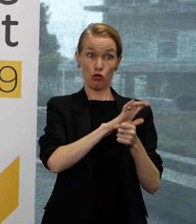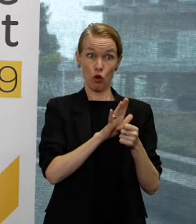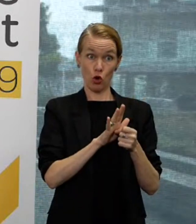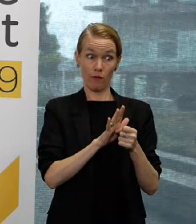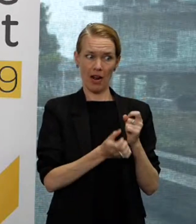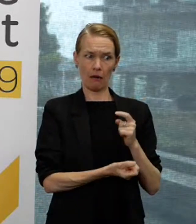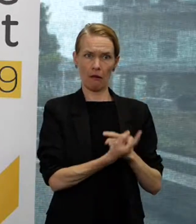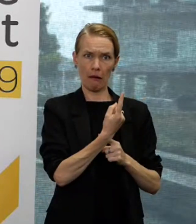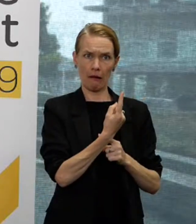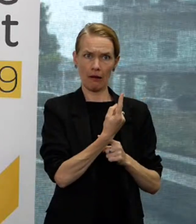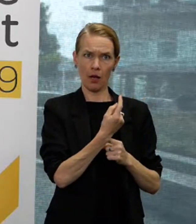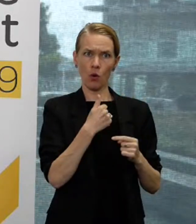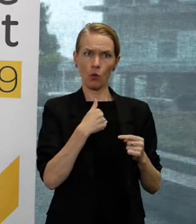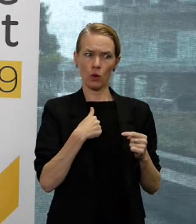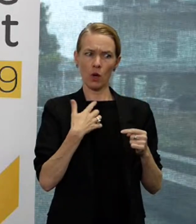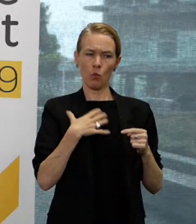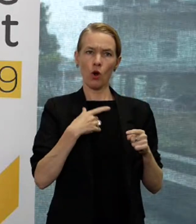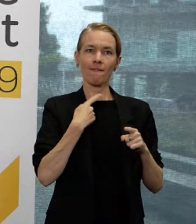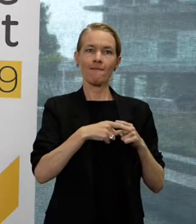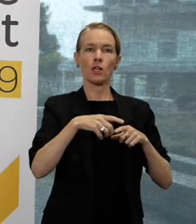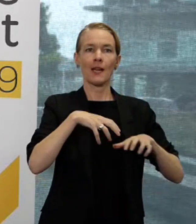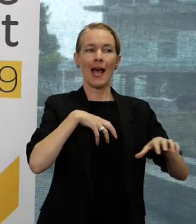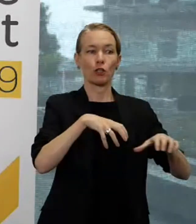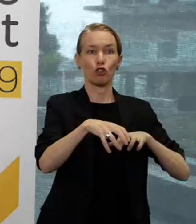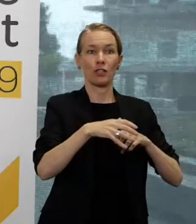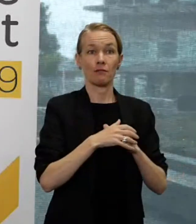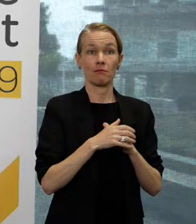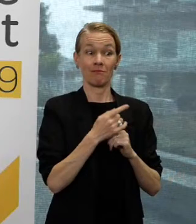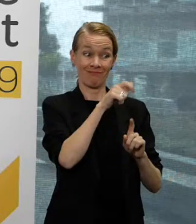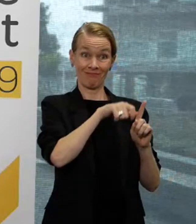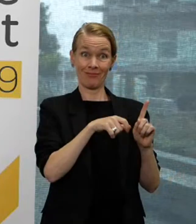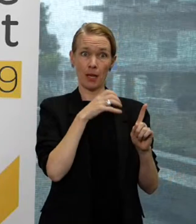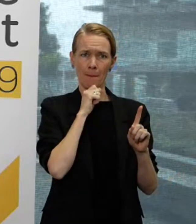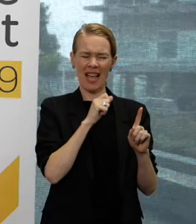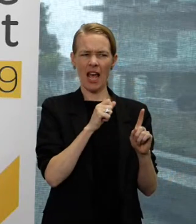The person did all the right things, got tested on developing symptoms.